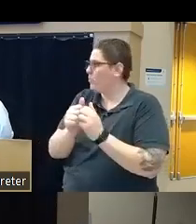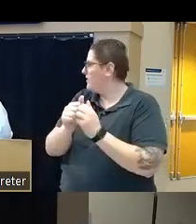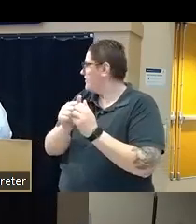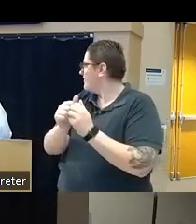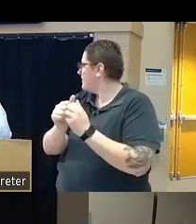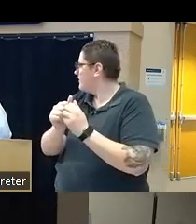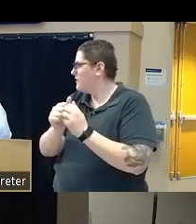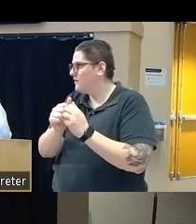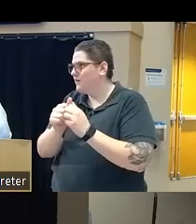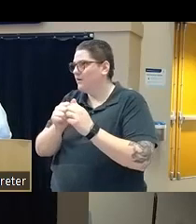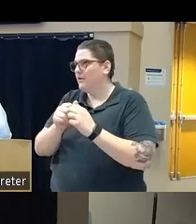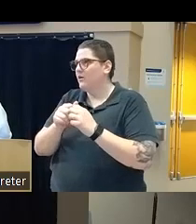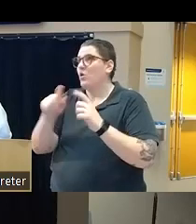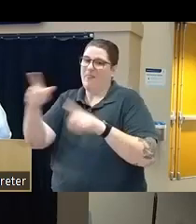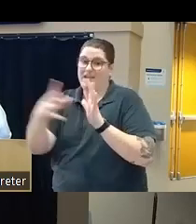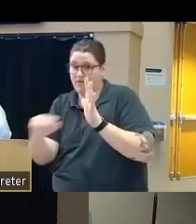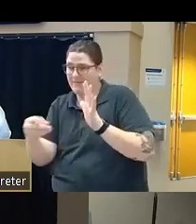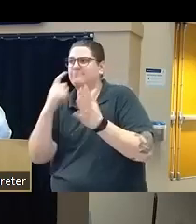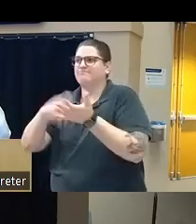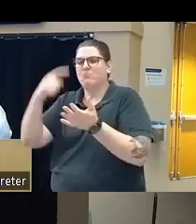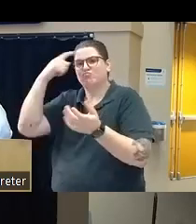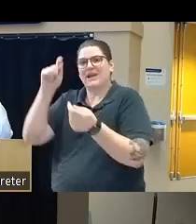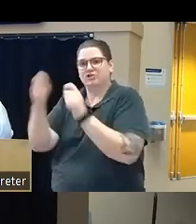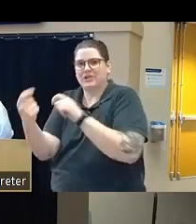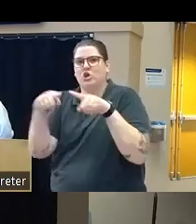to replicate that there were brain changes associated with them those being thinning